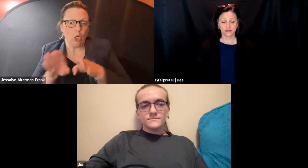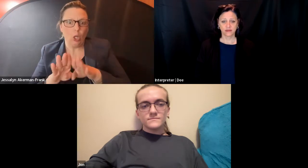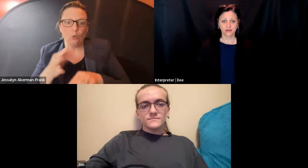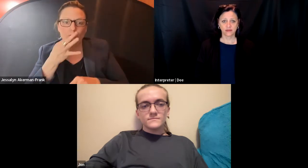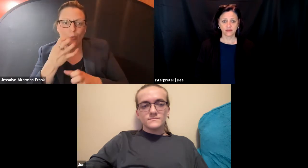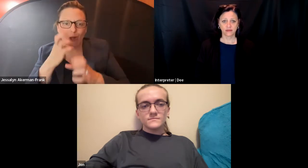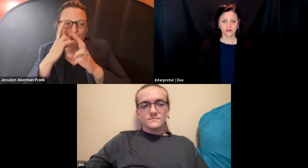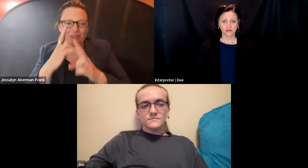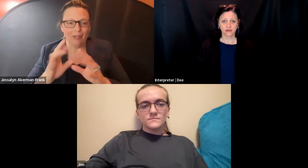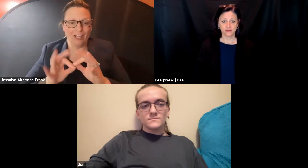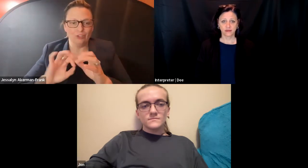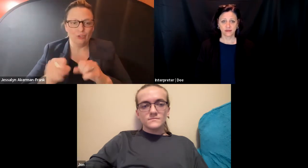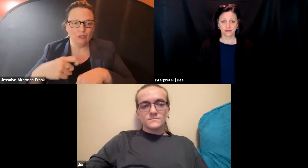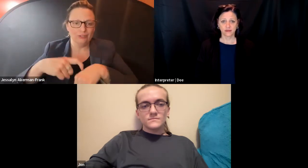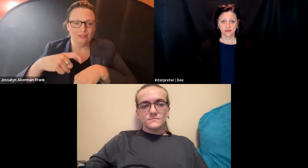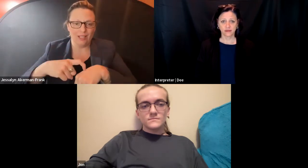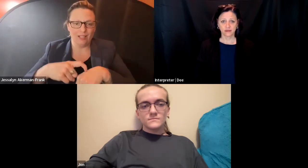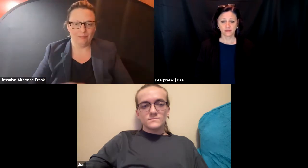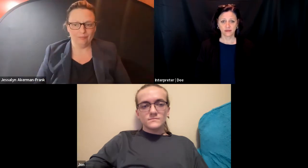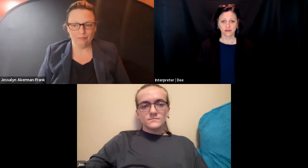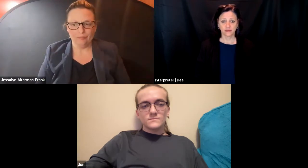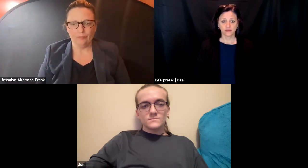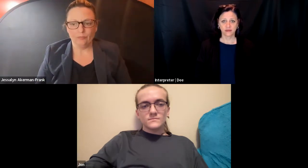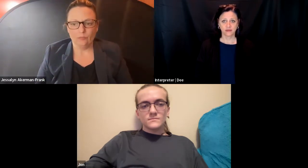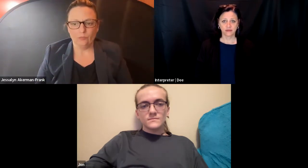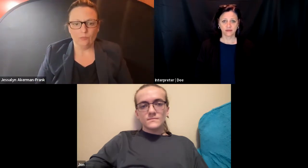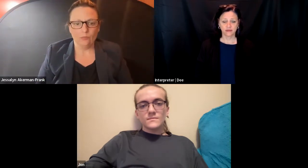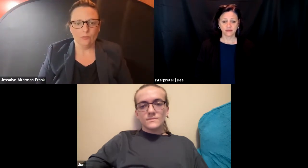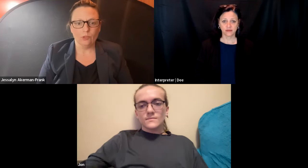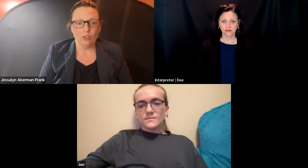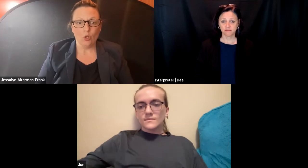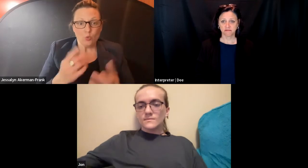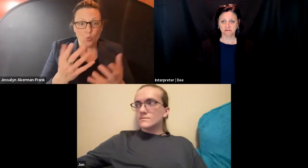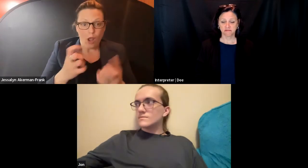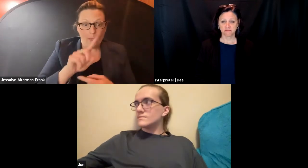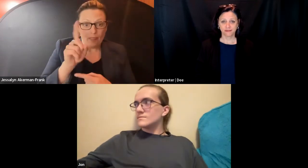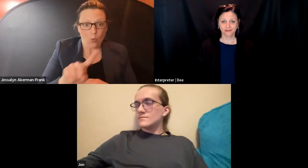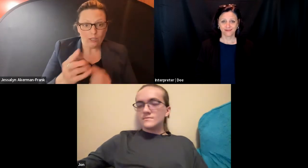I just wanted to let you know that we are at 7:30. And, so, we asked the rest of the panelists to be very brief because we do need to close soon to respect